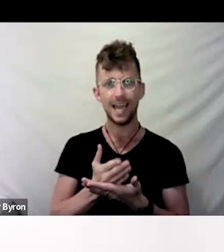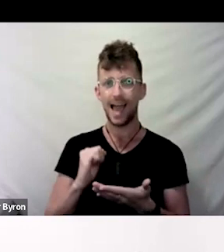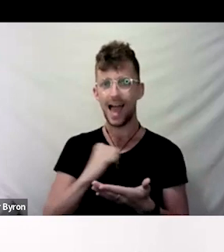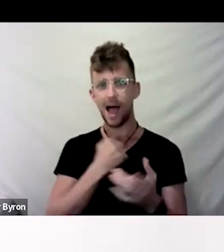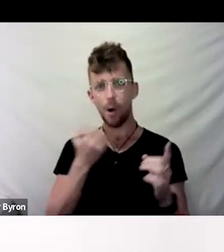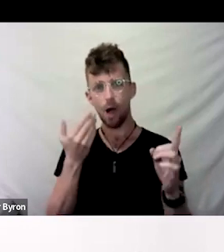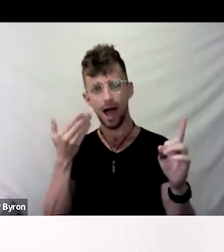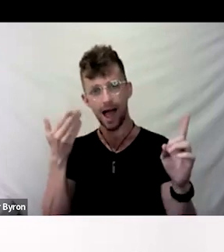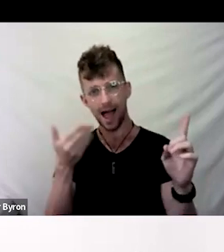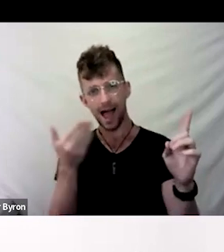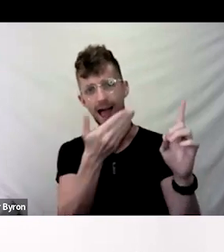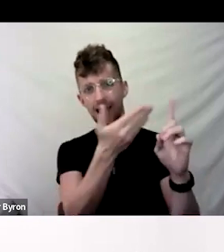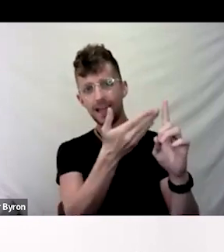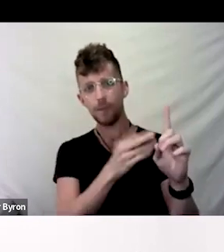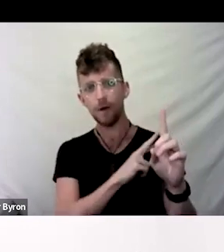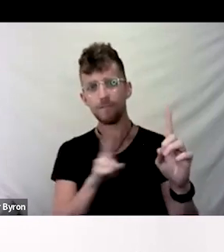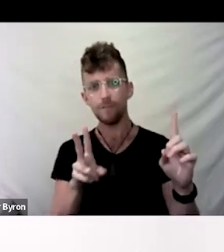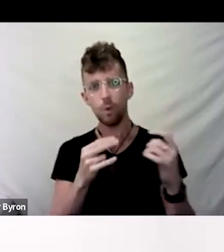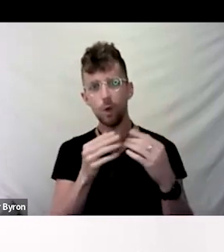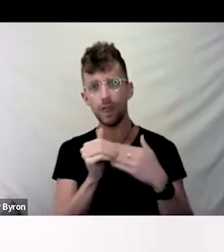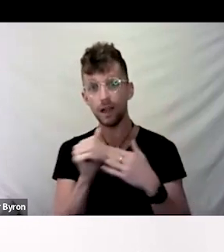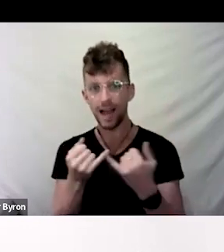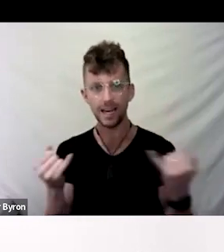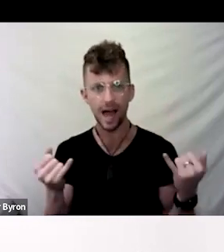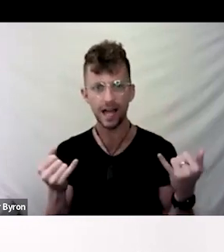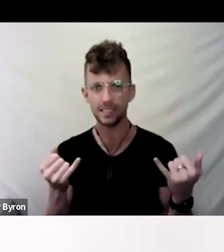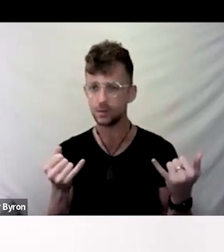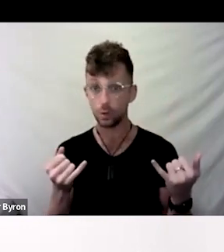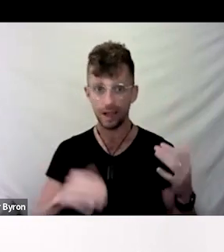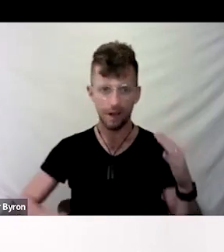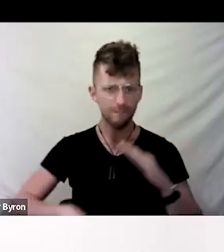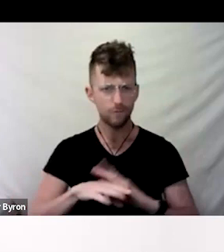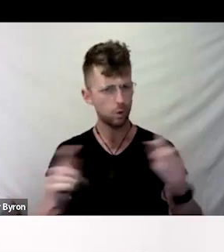you know, wasn’t that there was going to be radical change, but we were hoping to simplify the language,